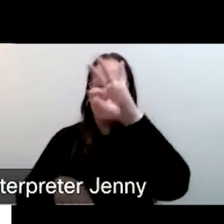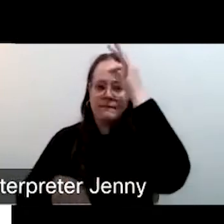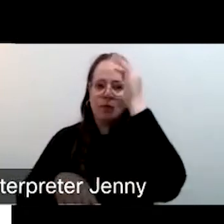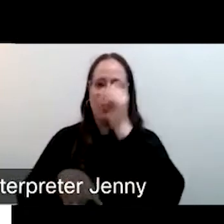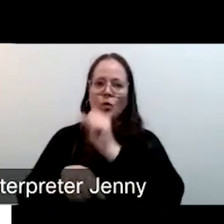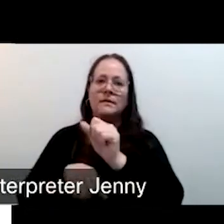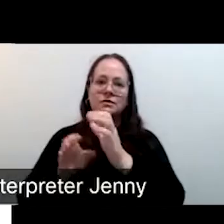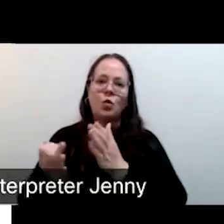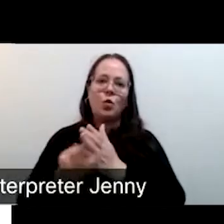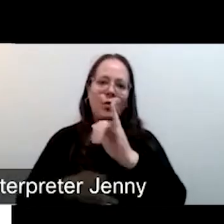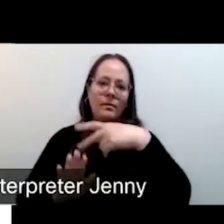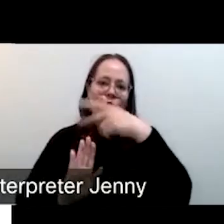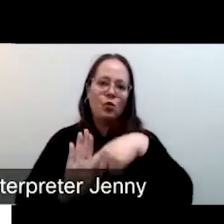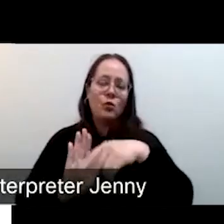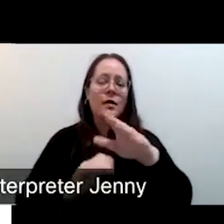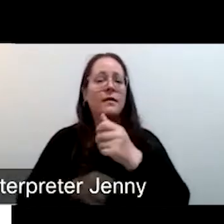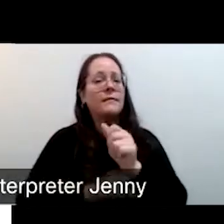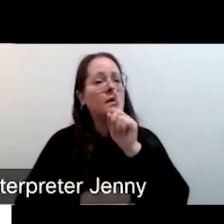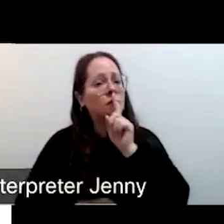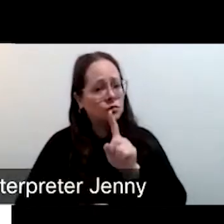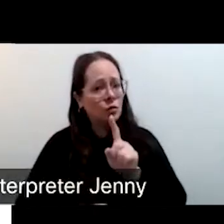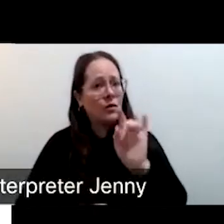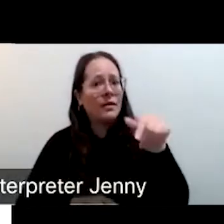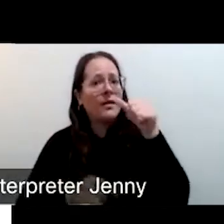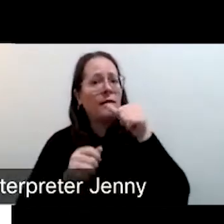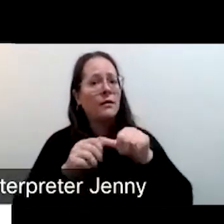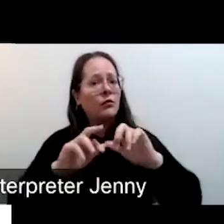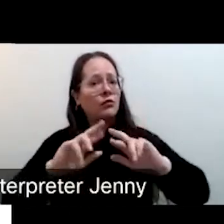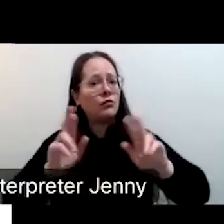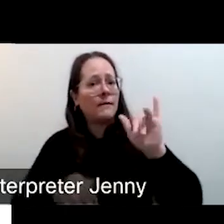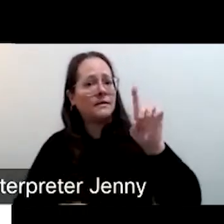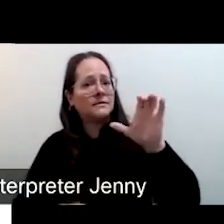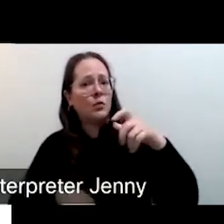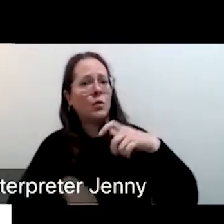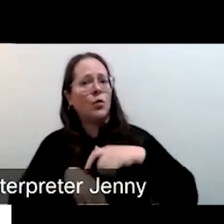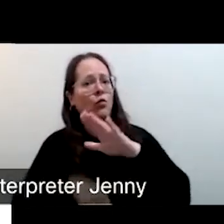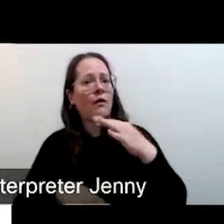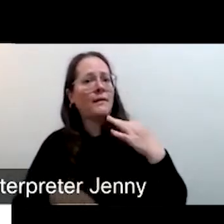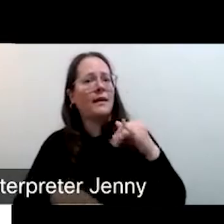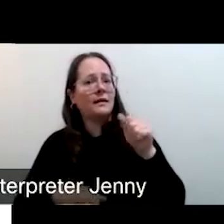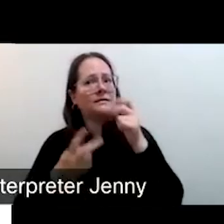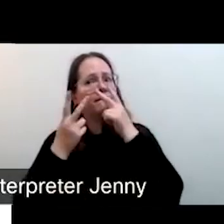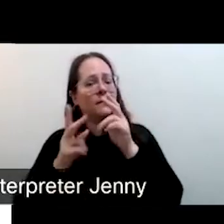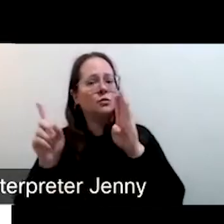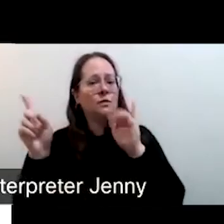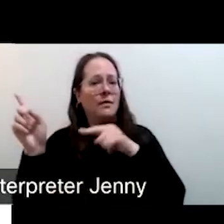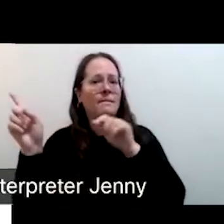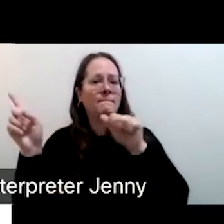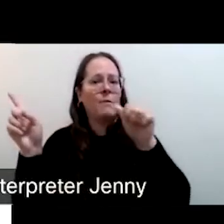Make sure you have the letter by December, when your application will be visible to employers.